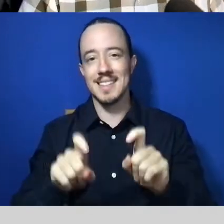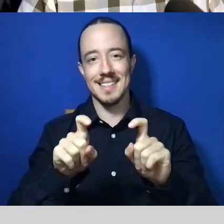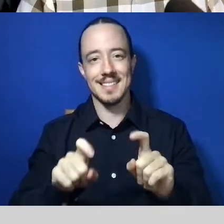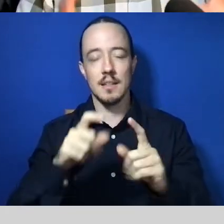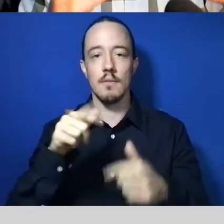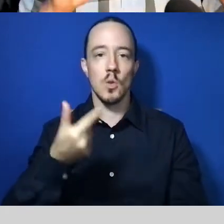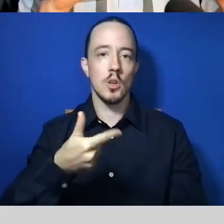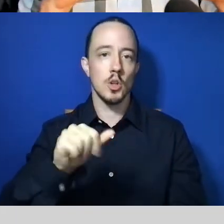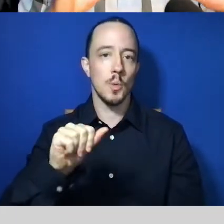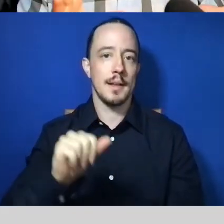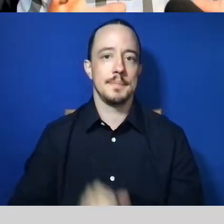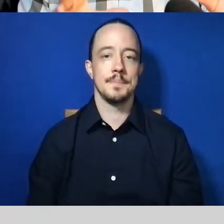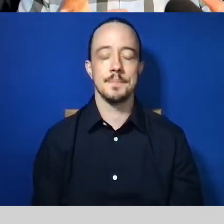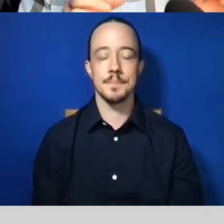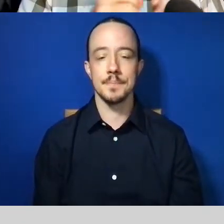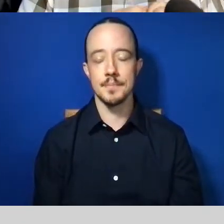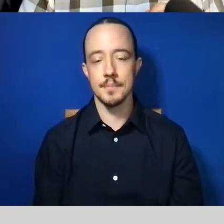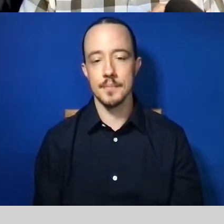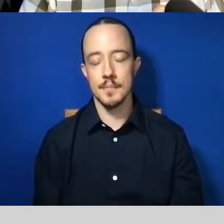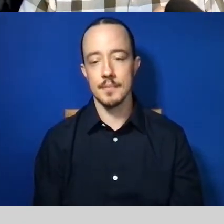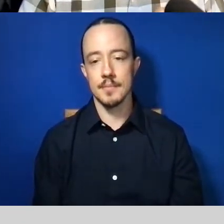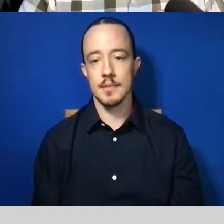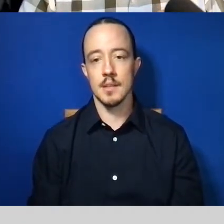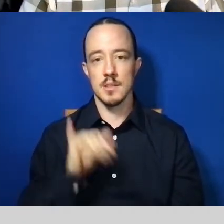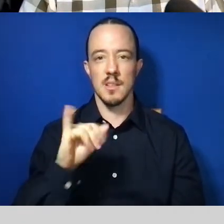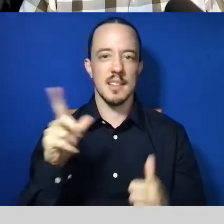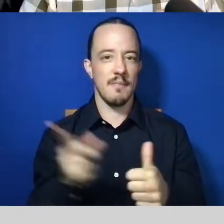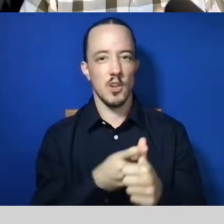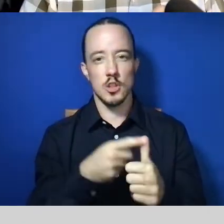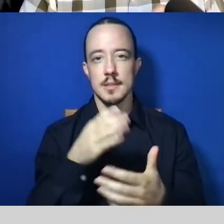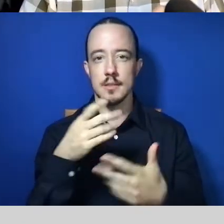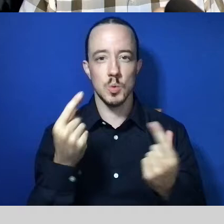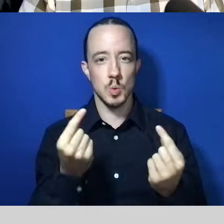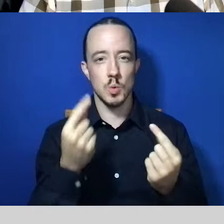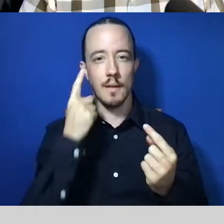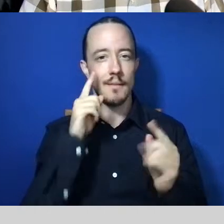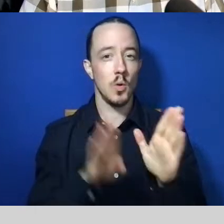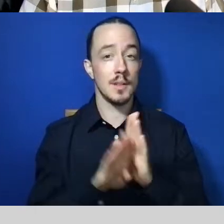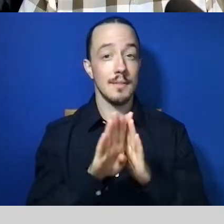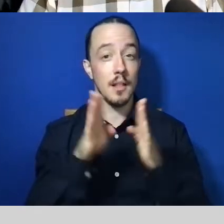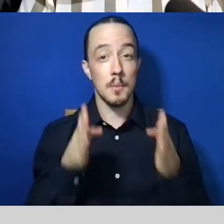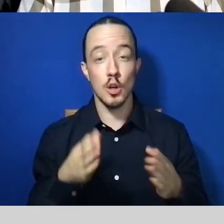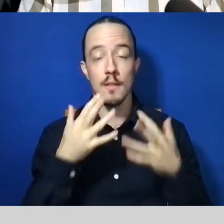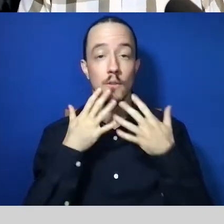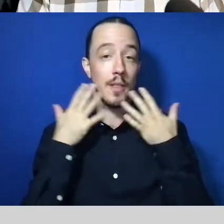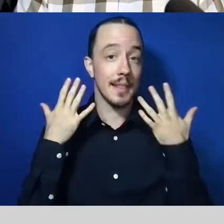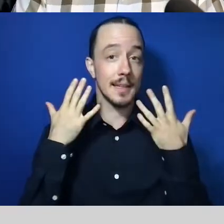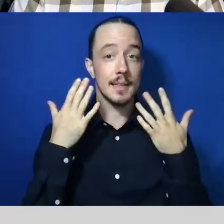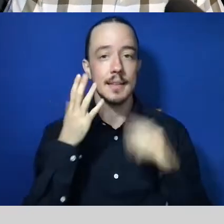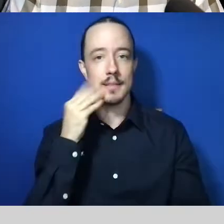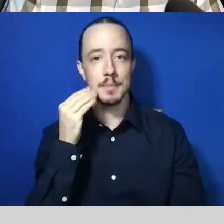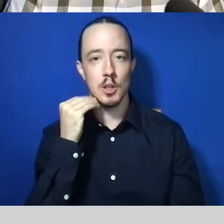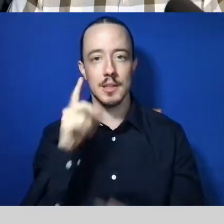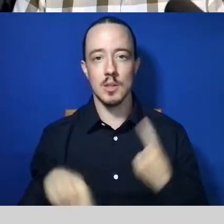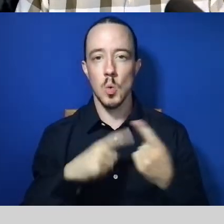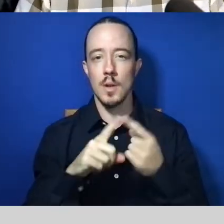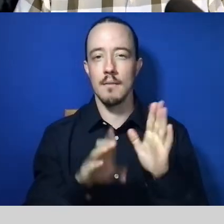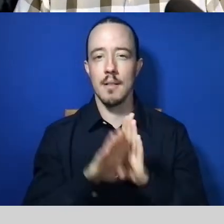So that's the first step to our developer-friendly experience when developing on this specific platform.